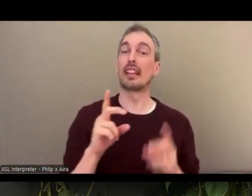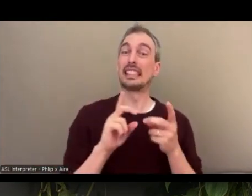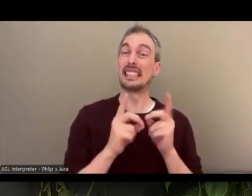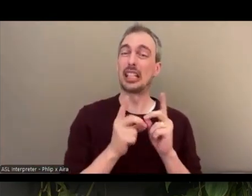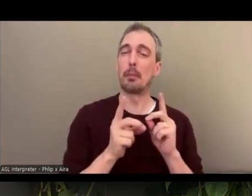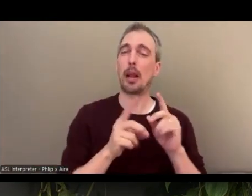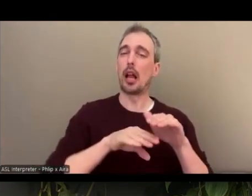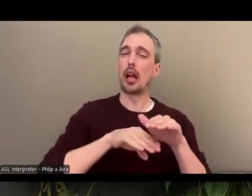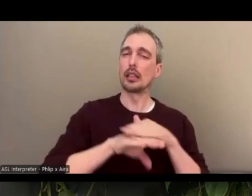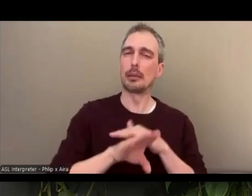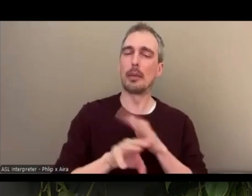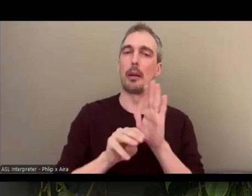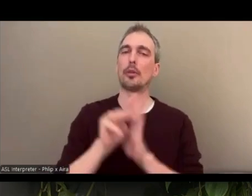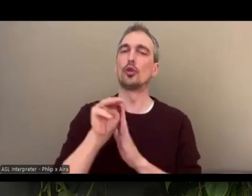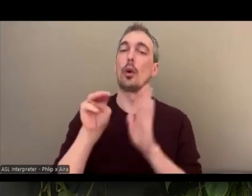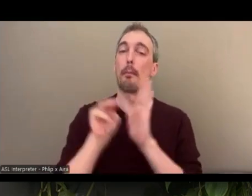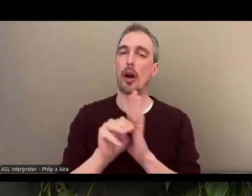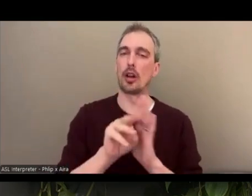This is the one I have the most experience with.